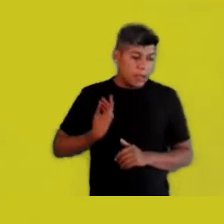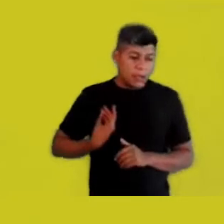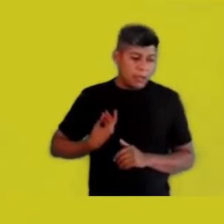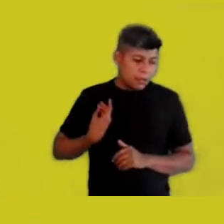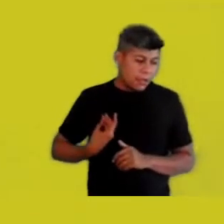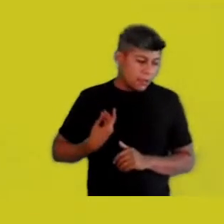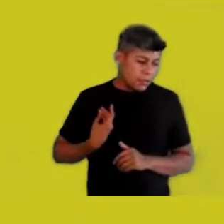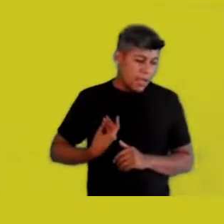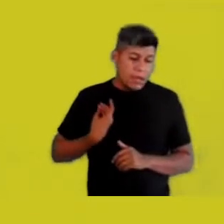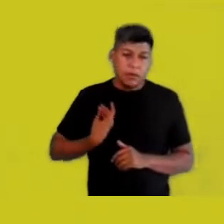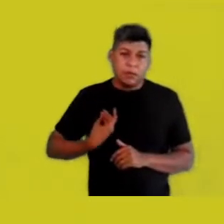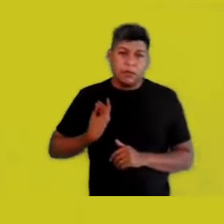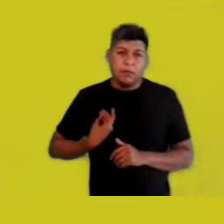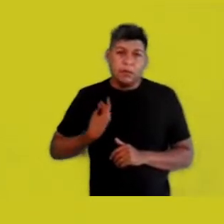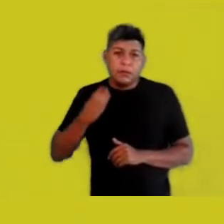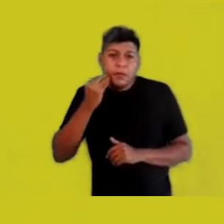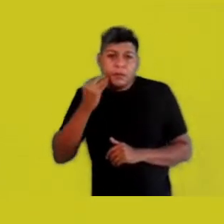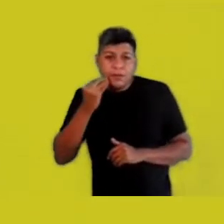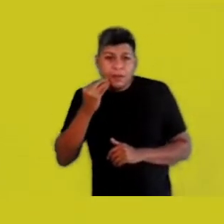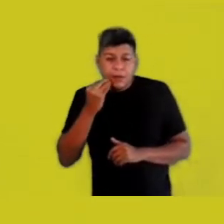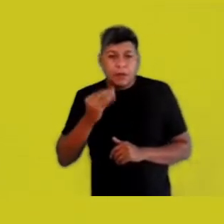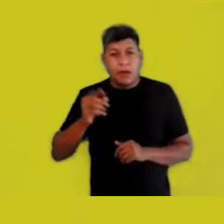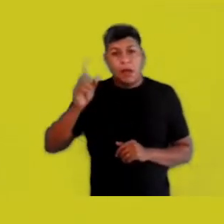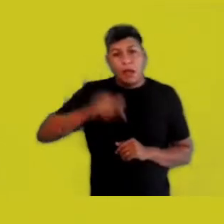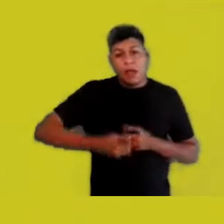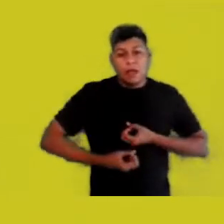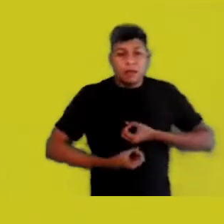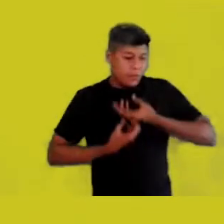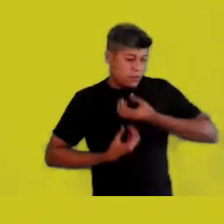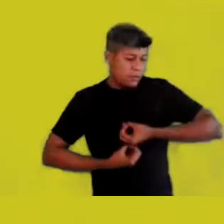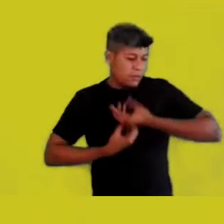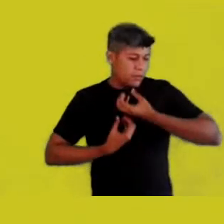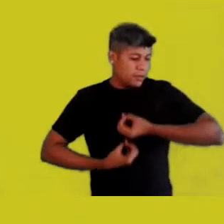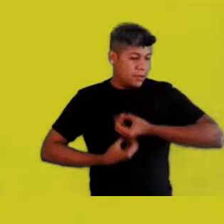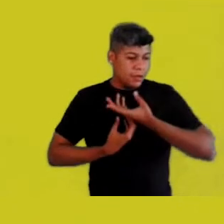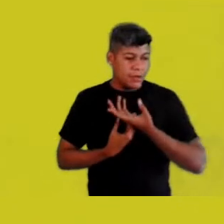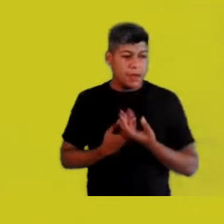I mean, both magic and poetry, the poetics of enchantment,